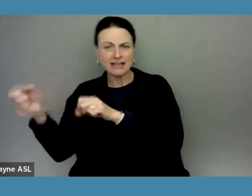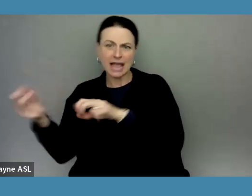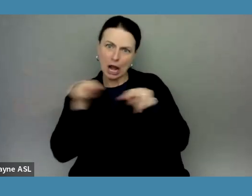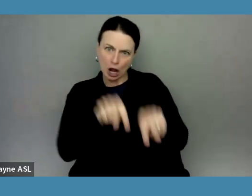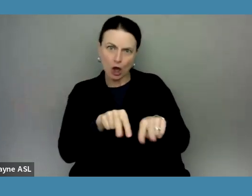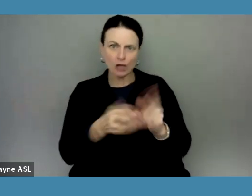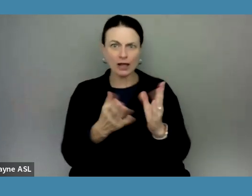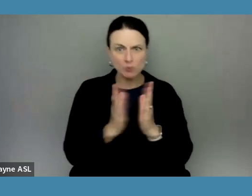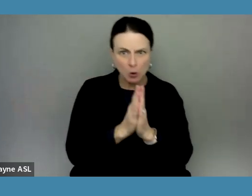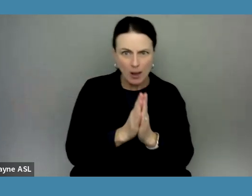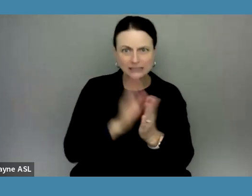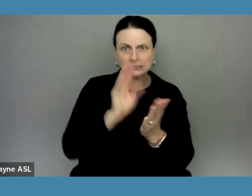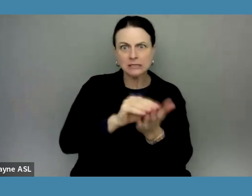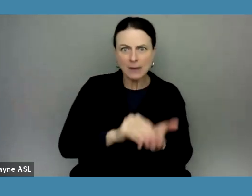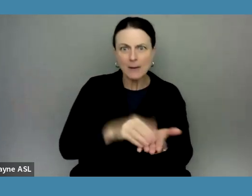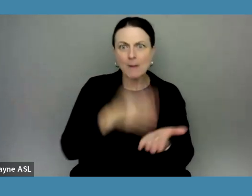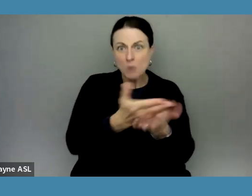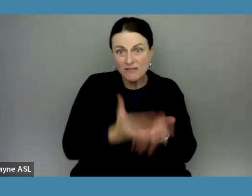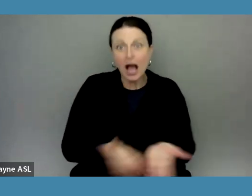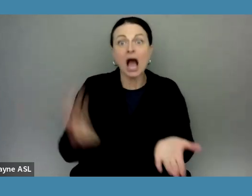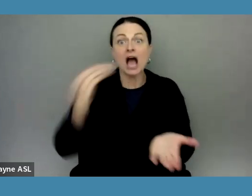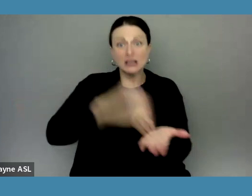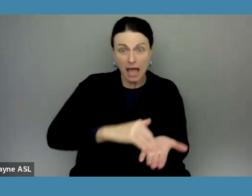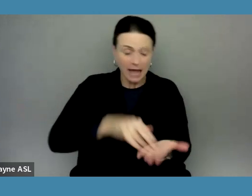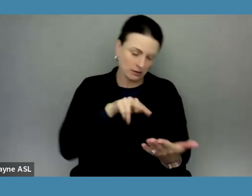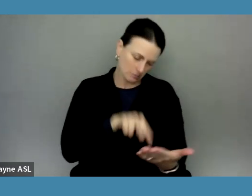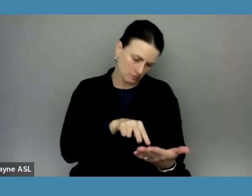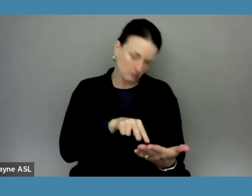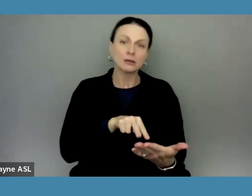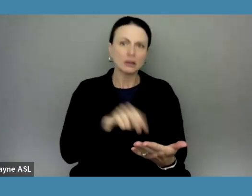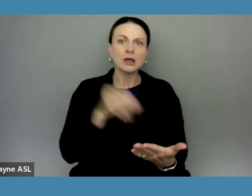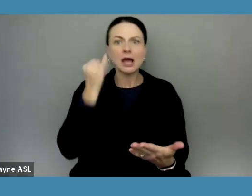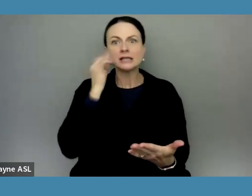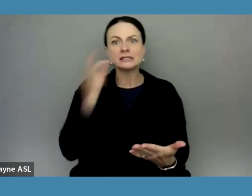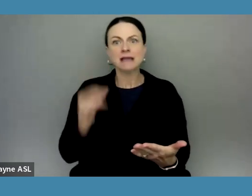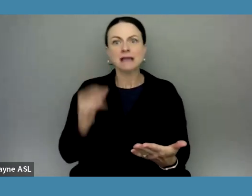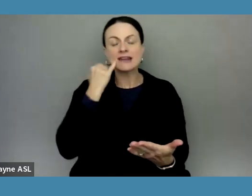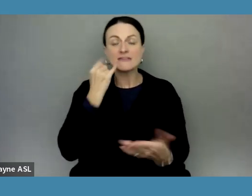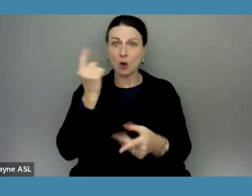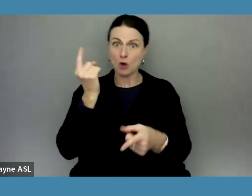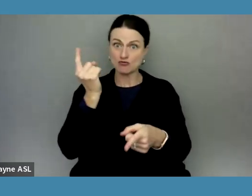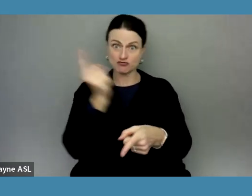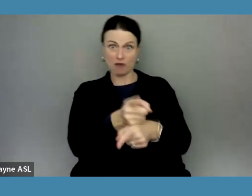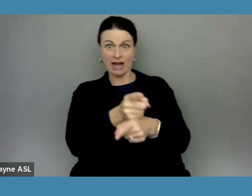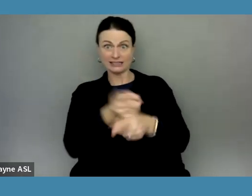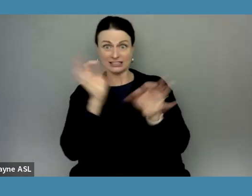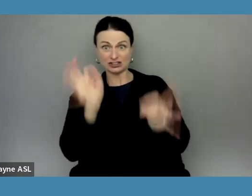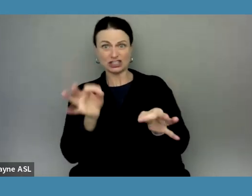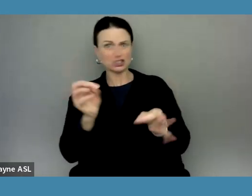look at the documentation again and determine whether or not the correct decision was made at the notice